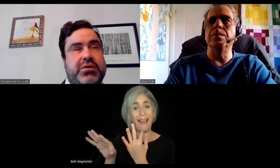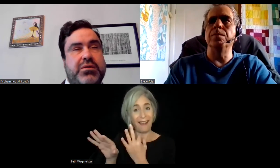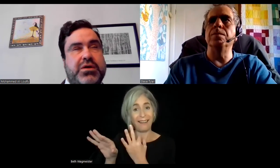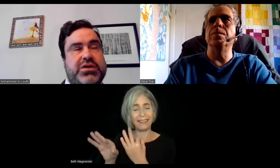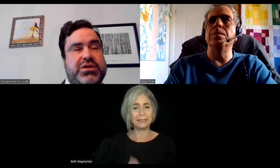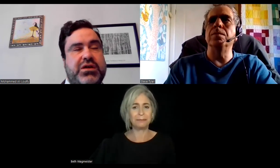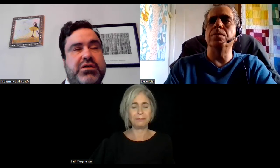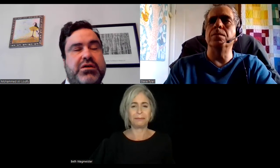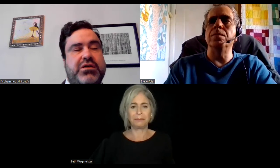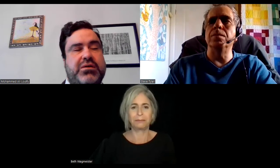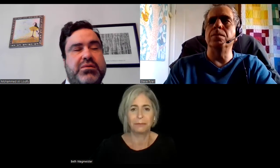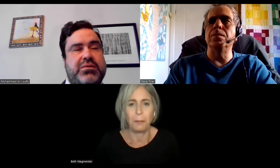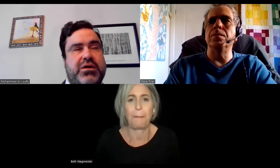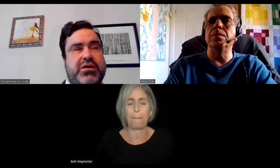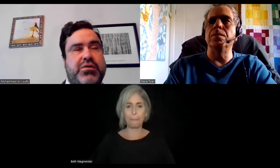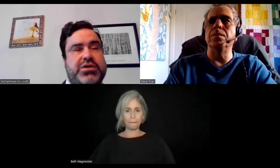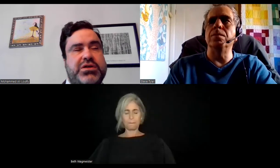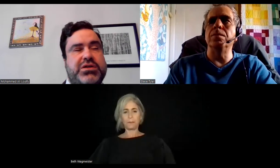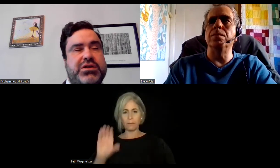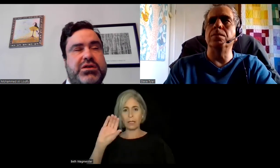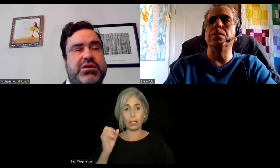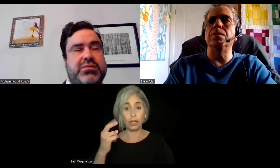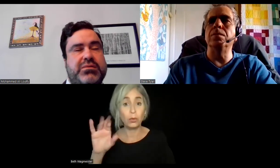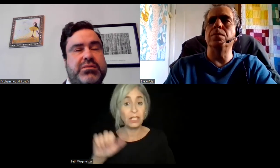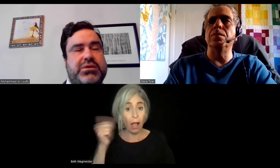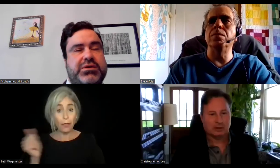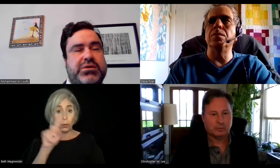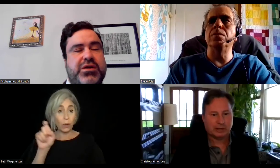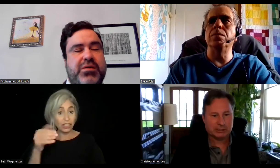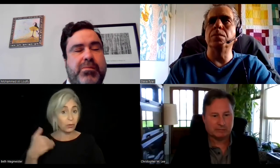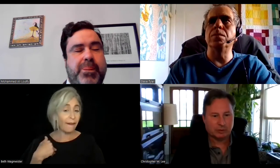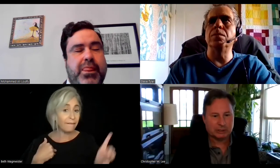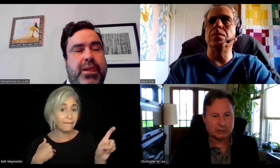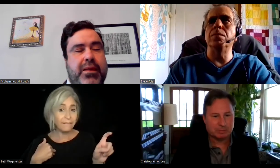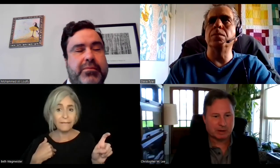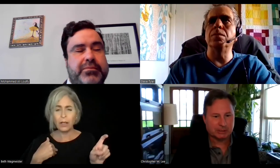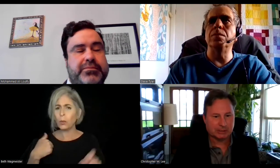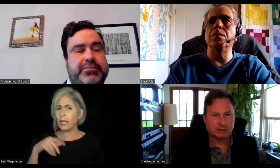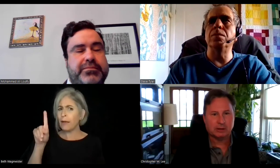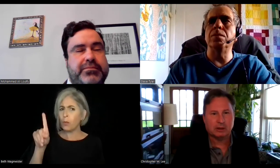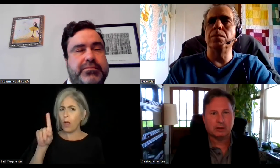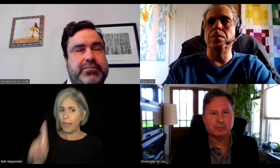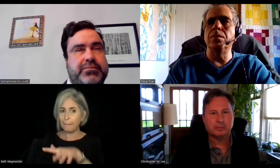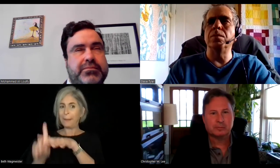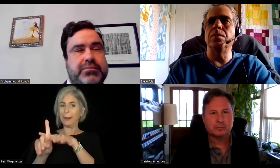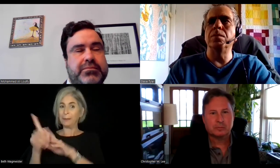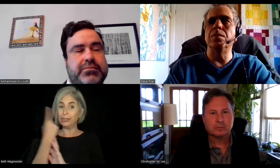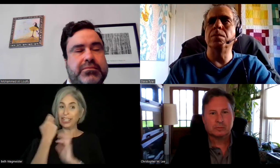in use for people to know and to give them a chance to give